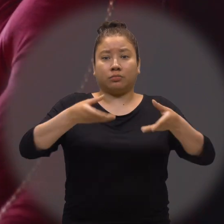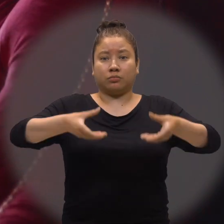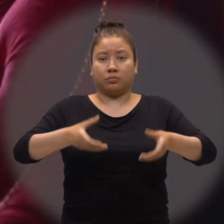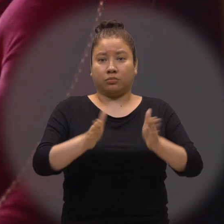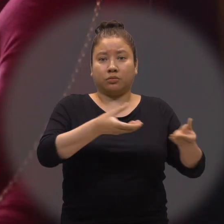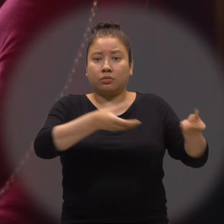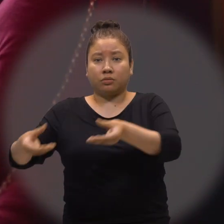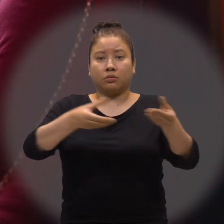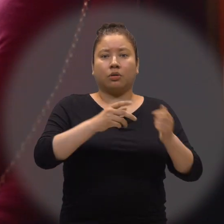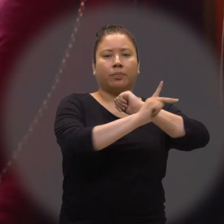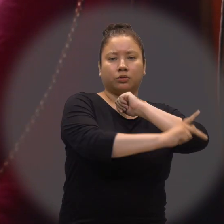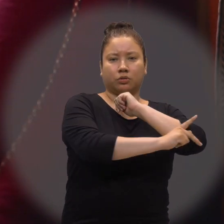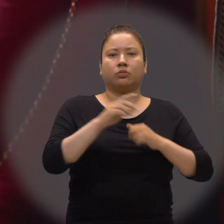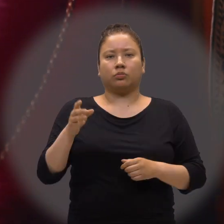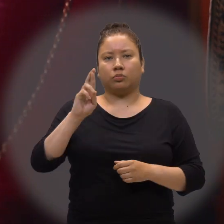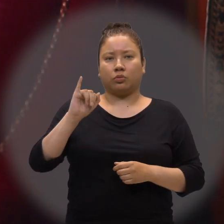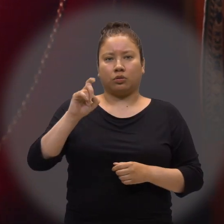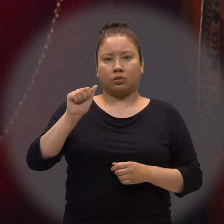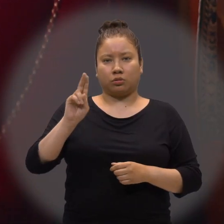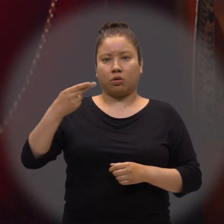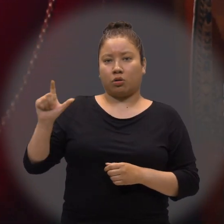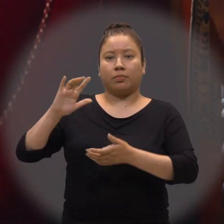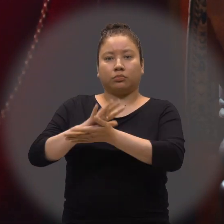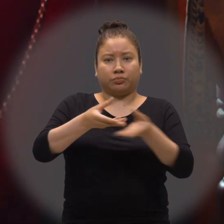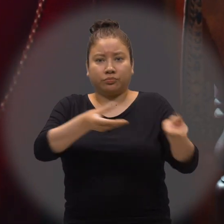that was used to transport state papers between Parliament and Rideau Hall.